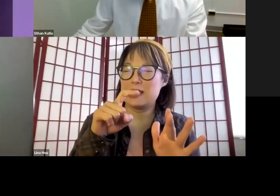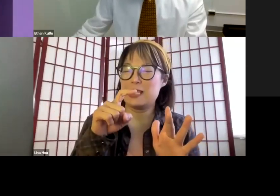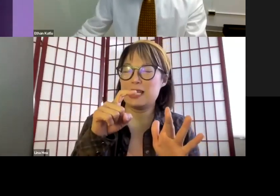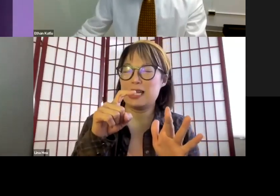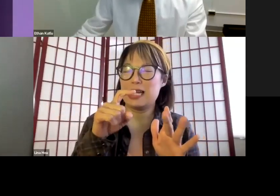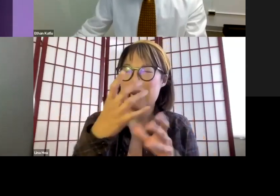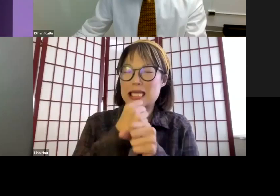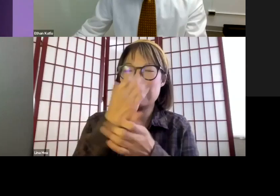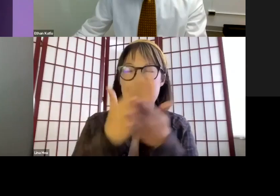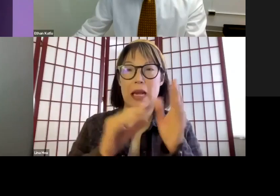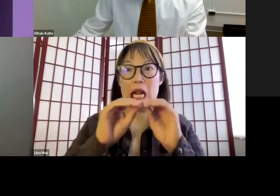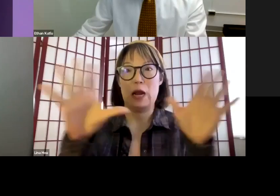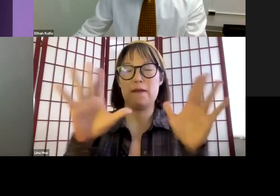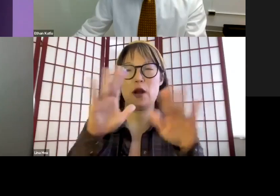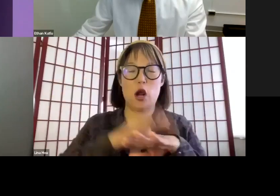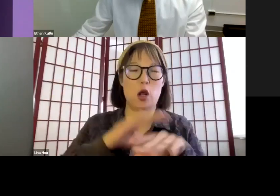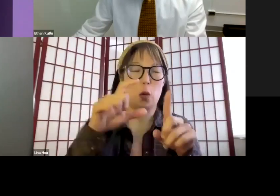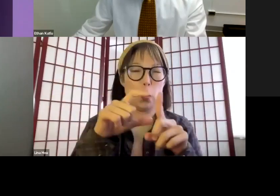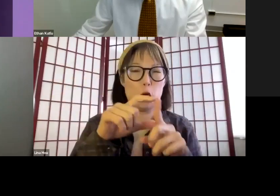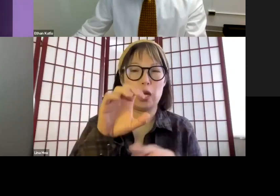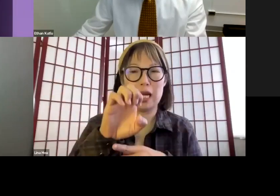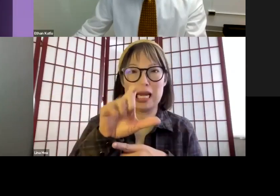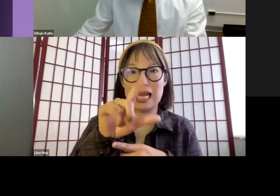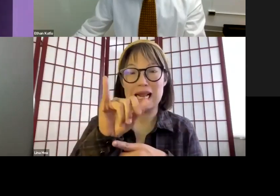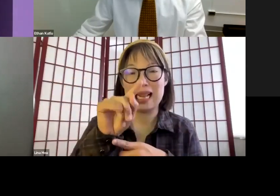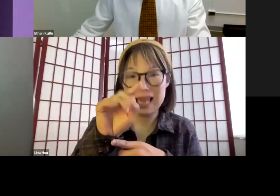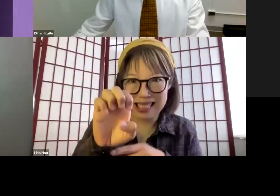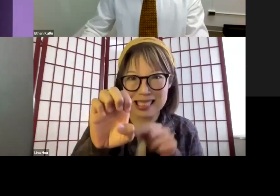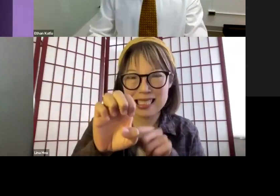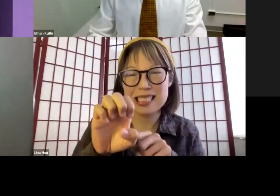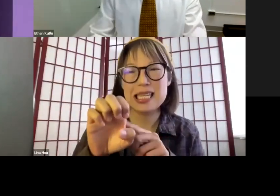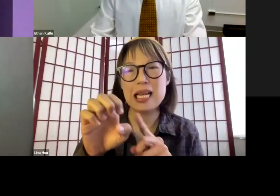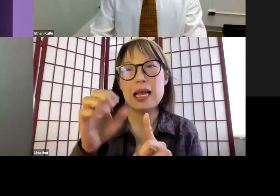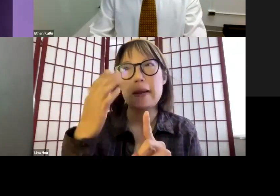Yes. I need to get some clarification on the word "elite."